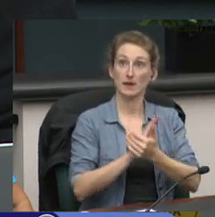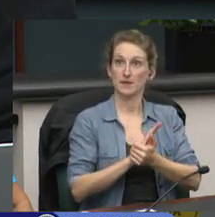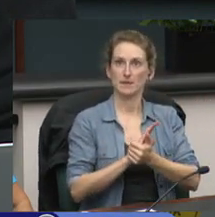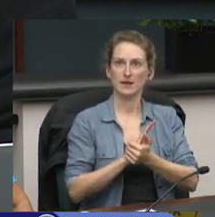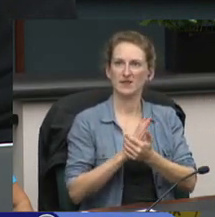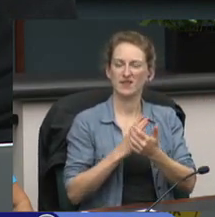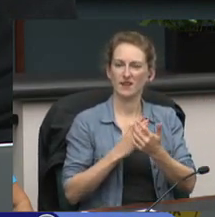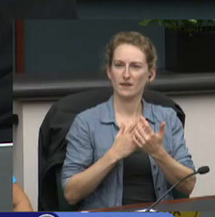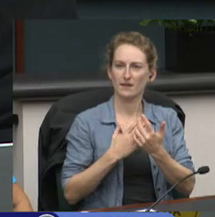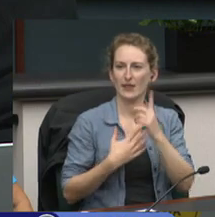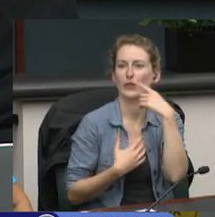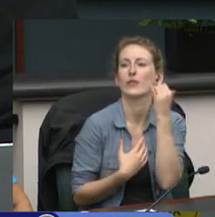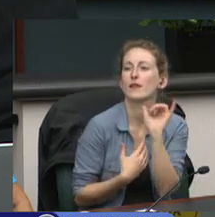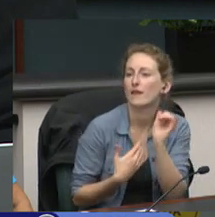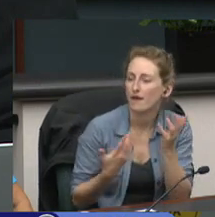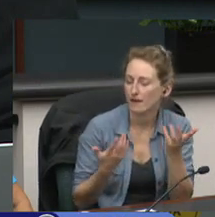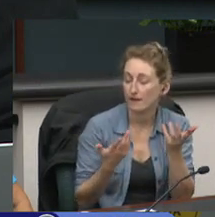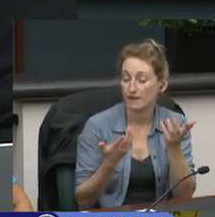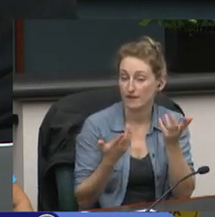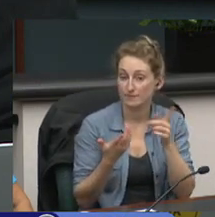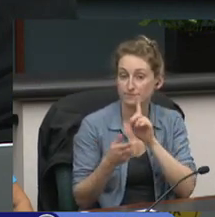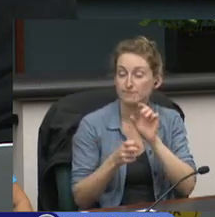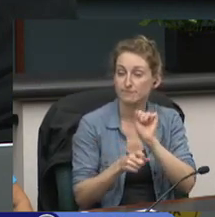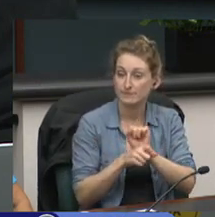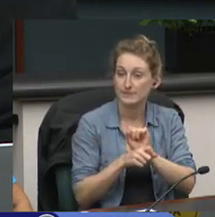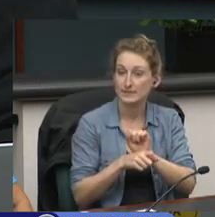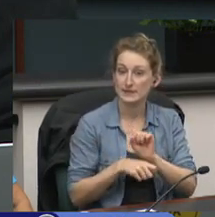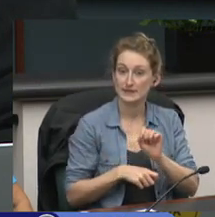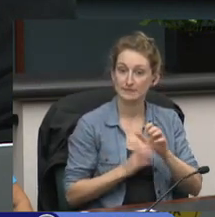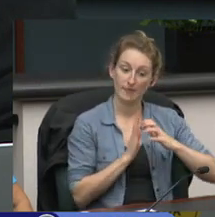do you want to issue with a form or should we just send you a few paragraphs